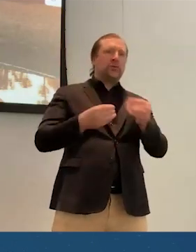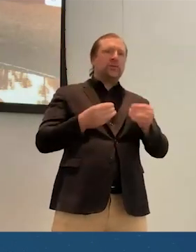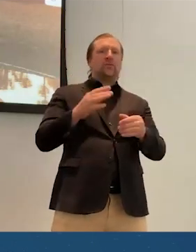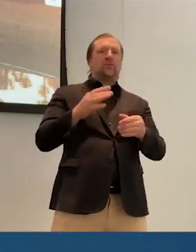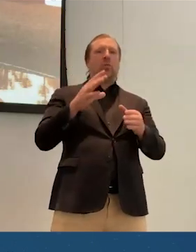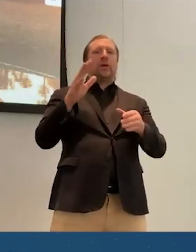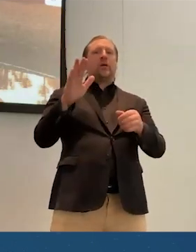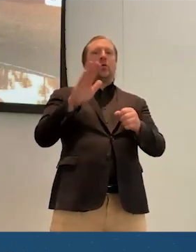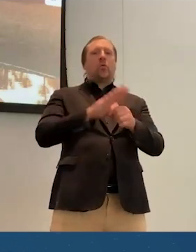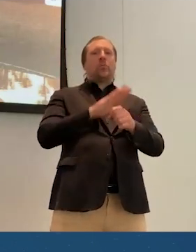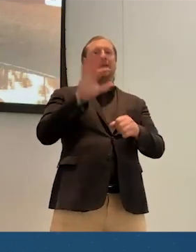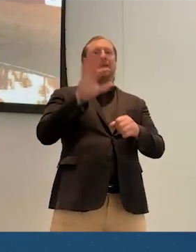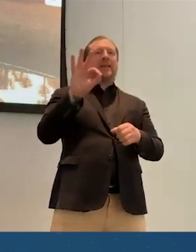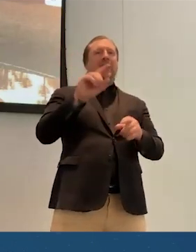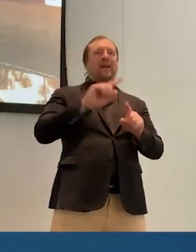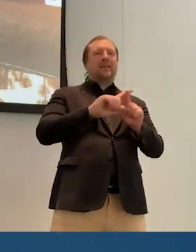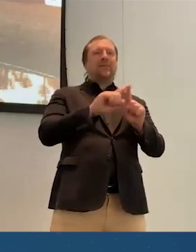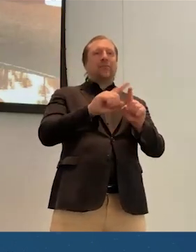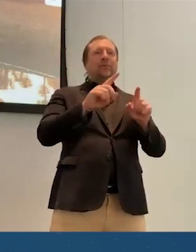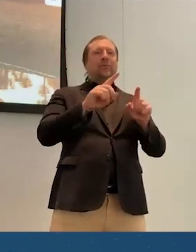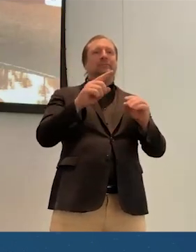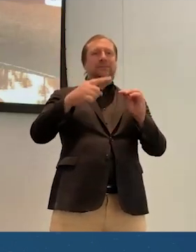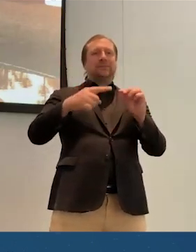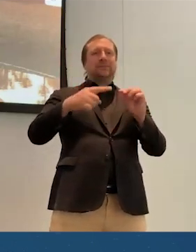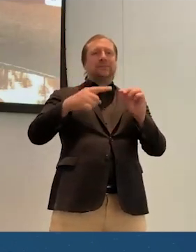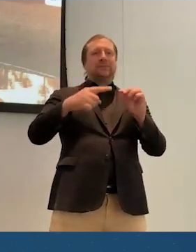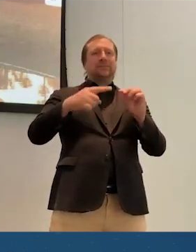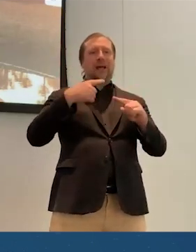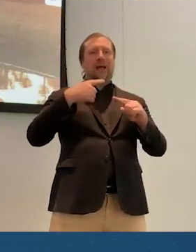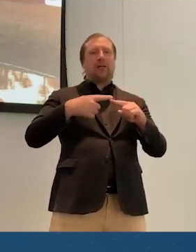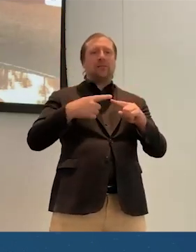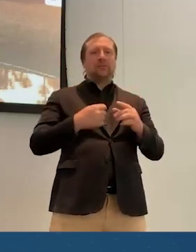with me providing the direct feedback and guidance